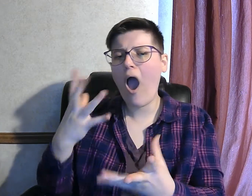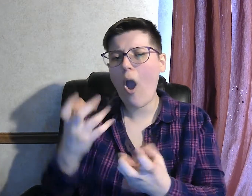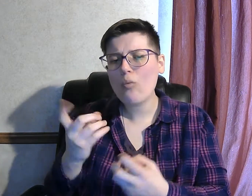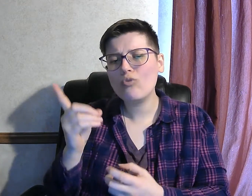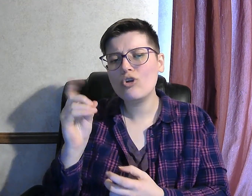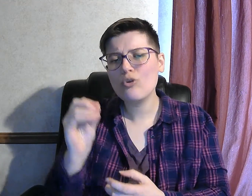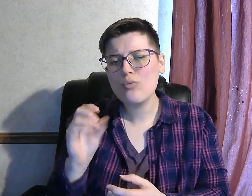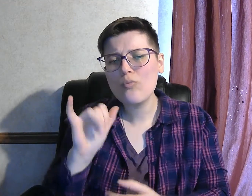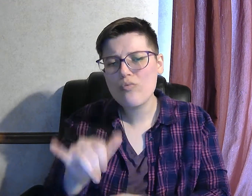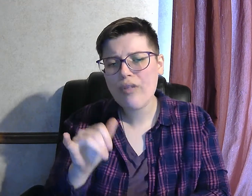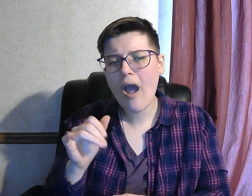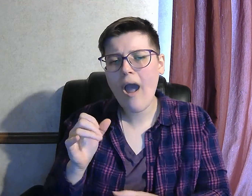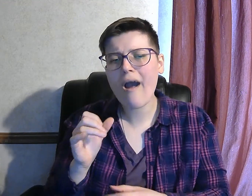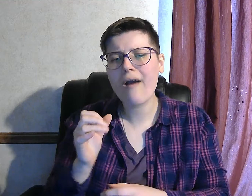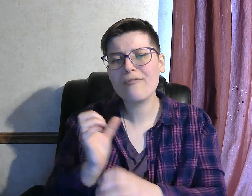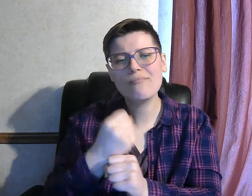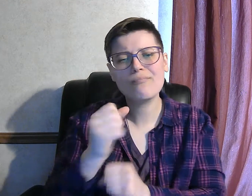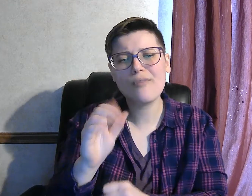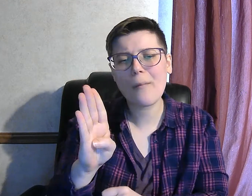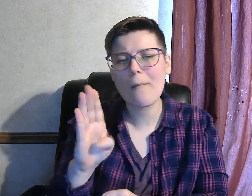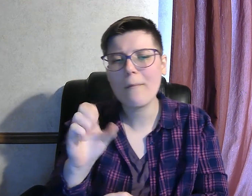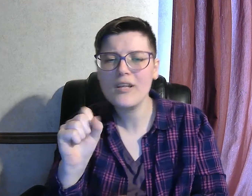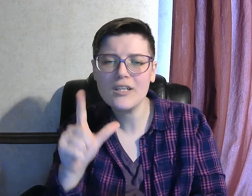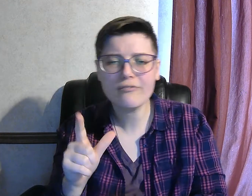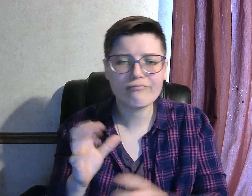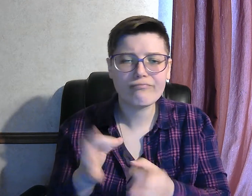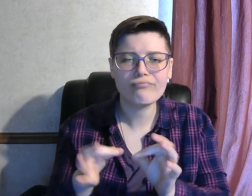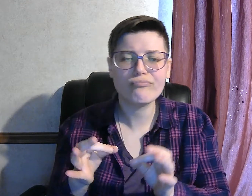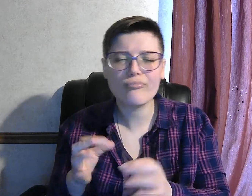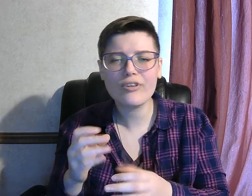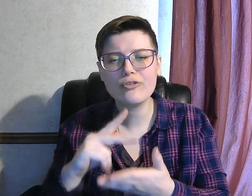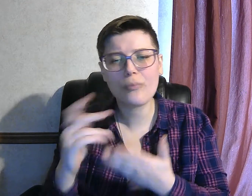"Wow! I want to do that, make a BSL interpretation!"